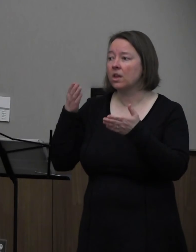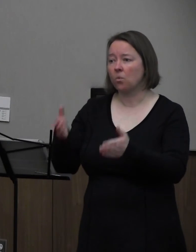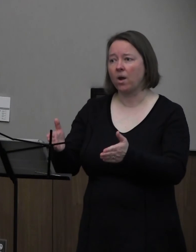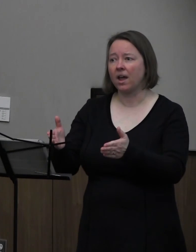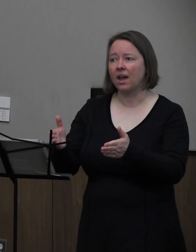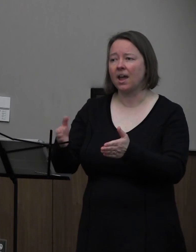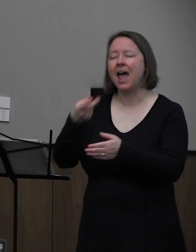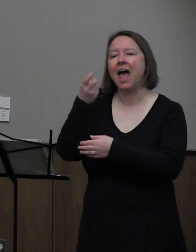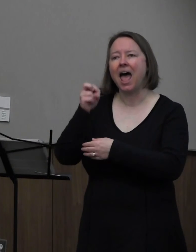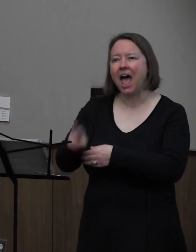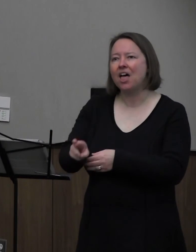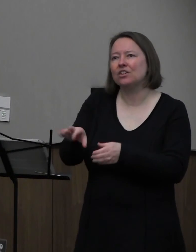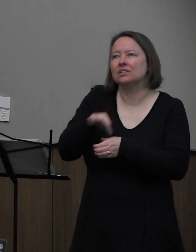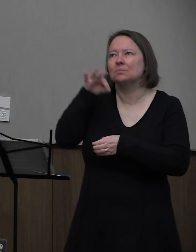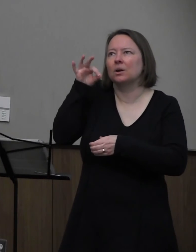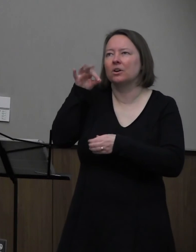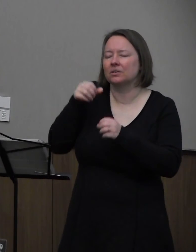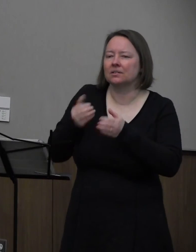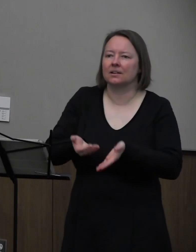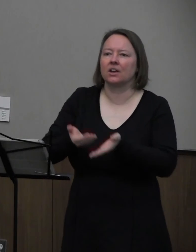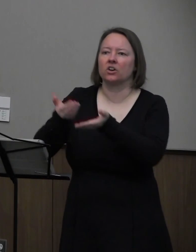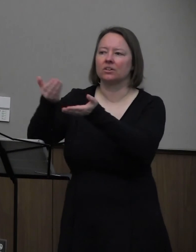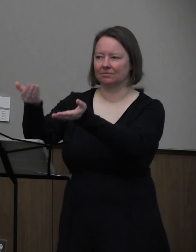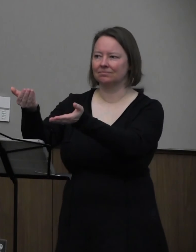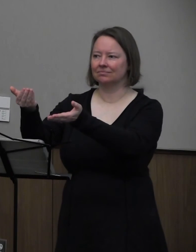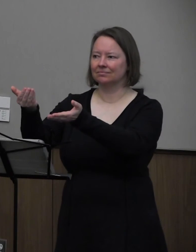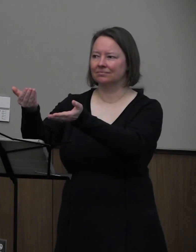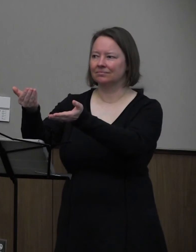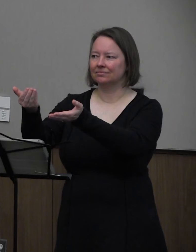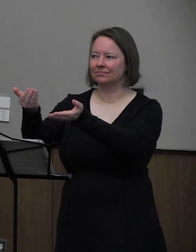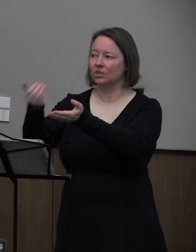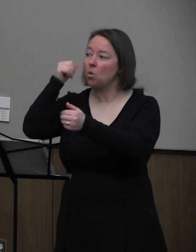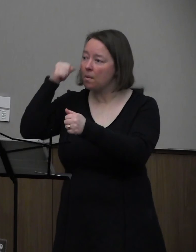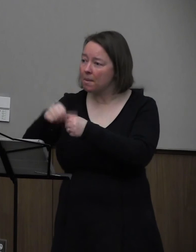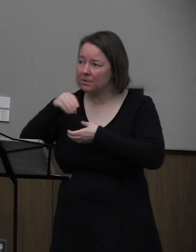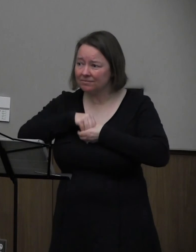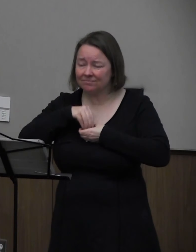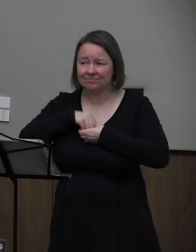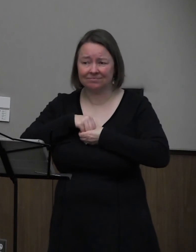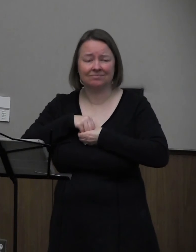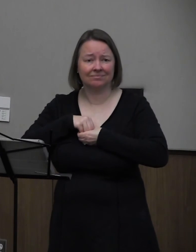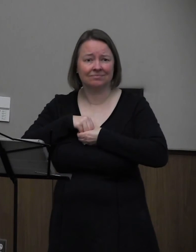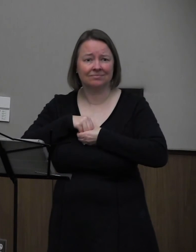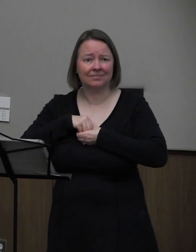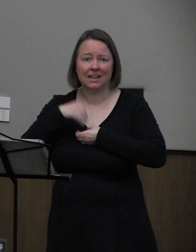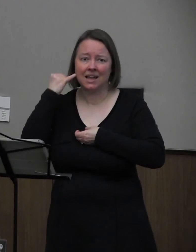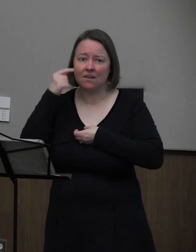Heather's spark through. So remember in your heart, if you're not outraged,